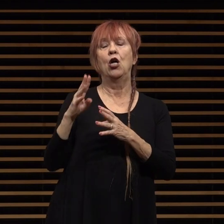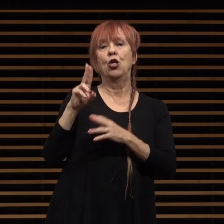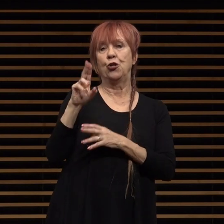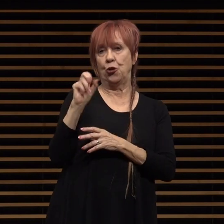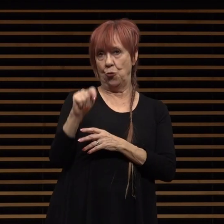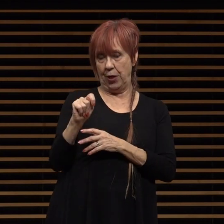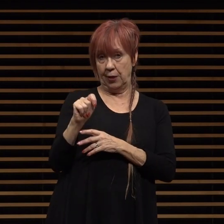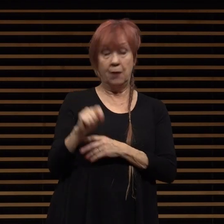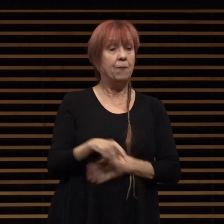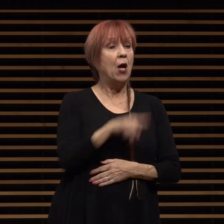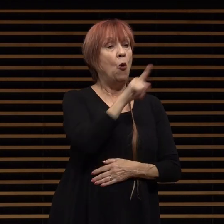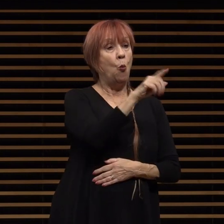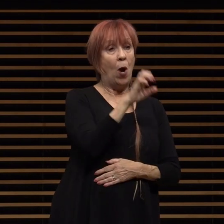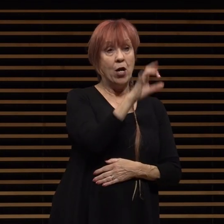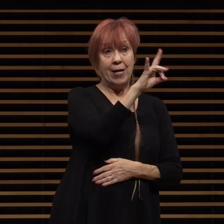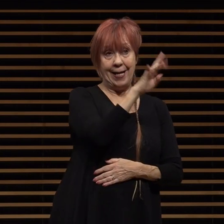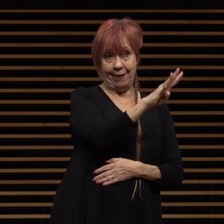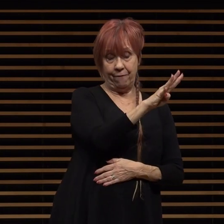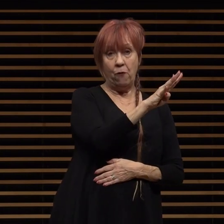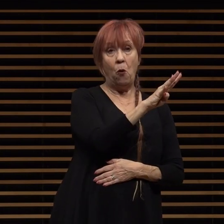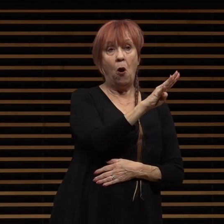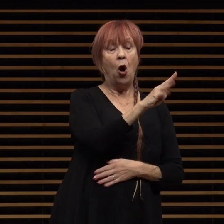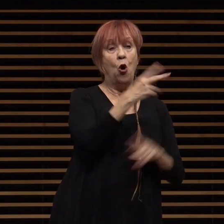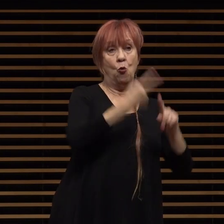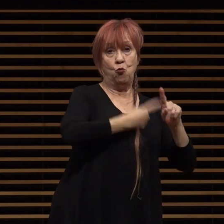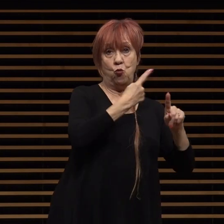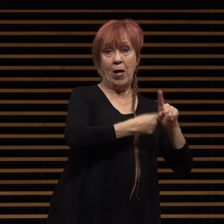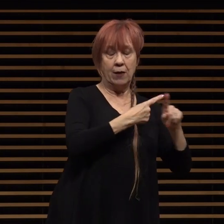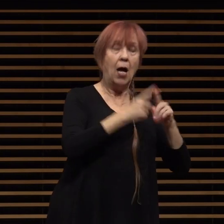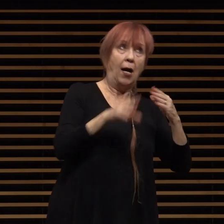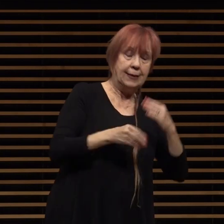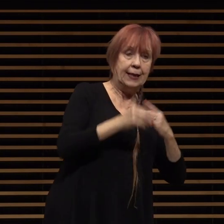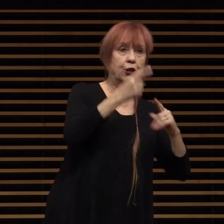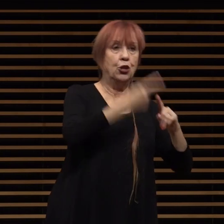184